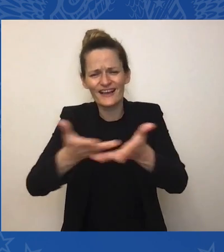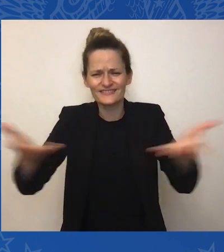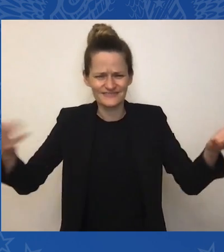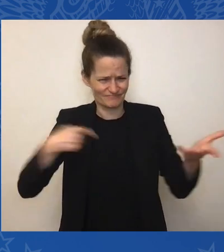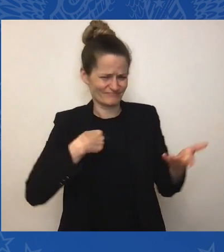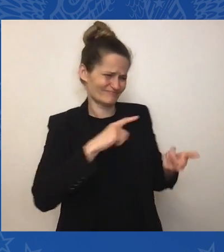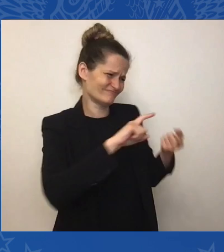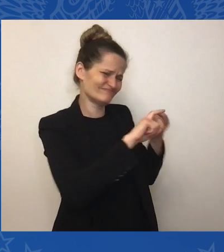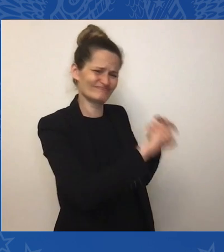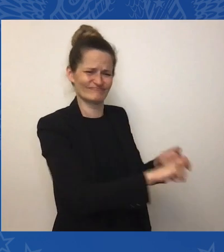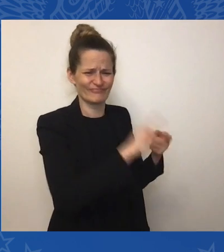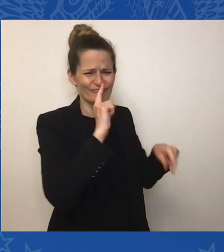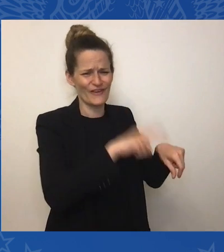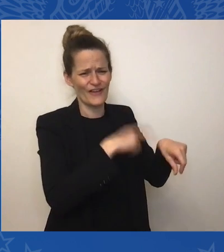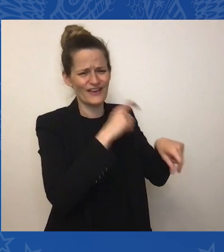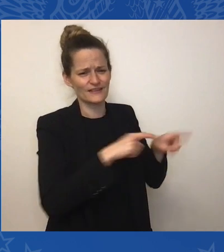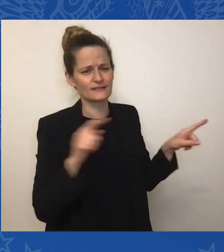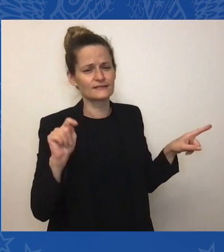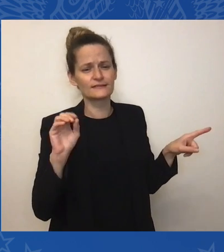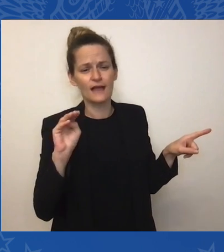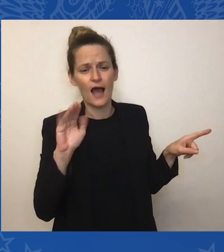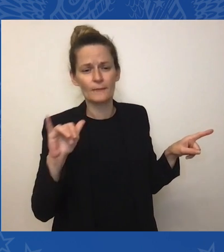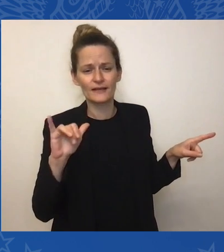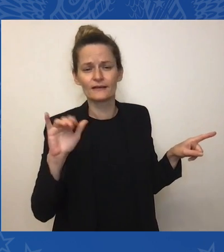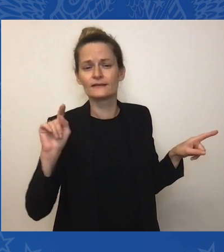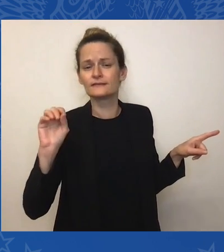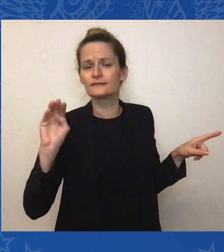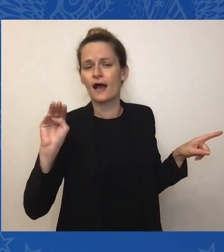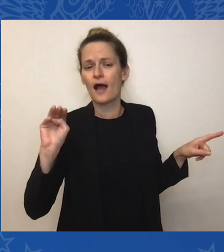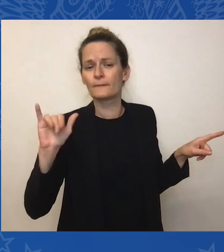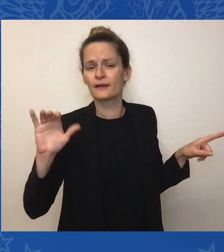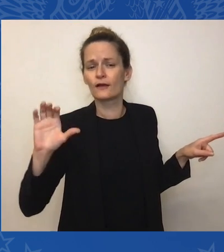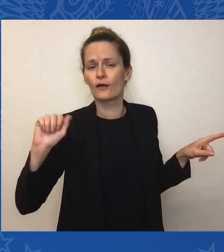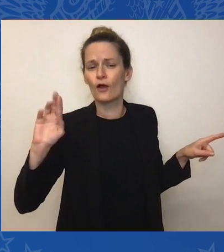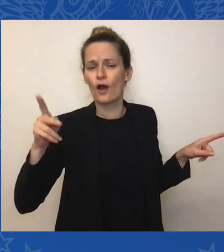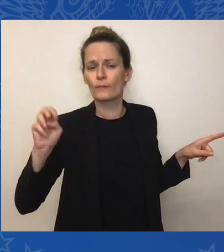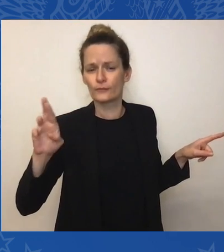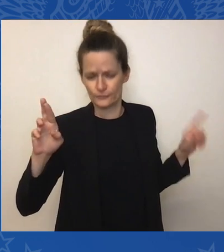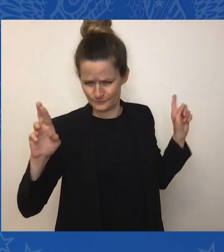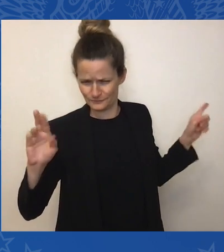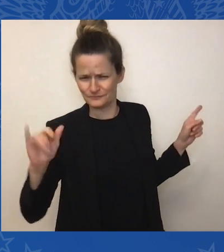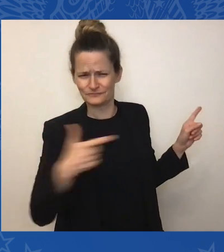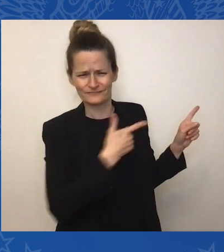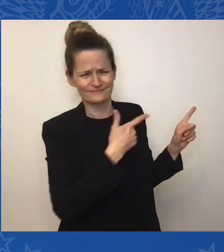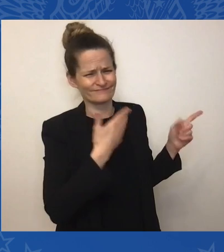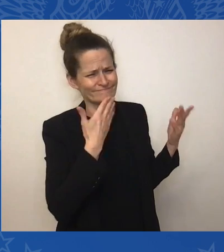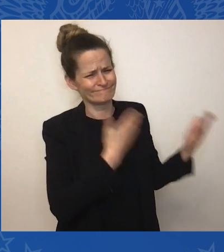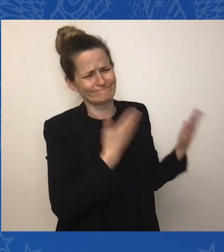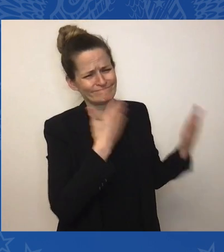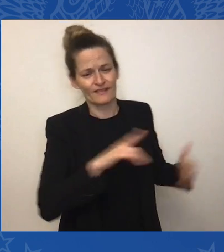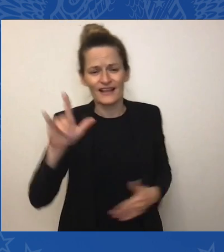Senator Carper. Lisa Blunt Rochester, our congresswoman who can preach -- this woman can preach.